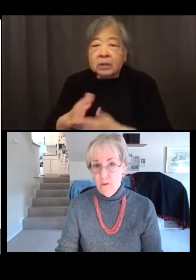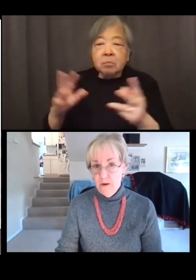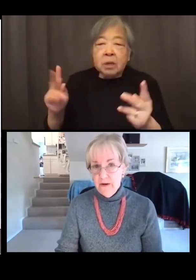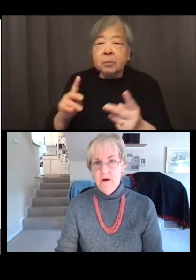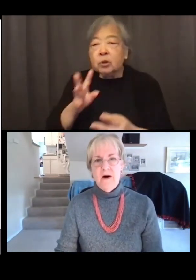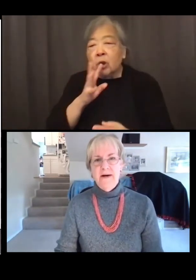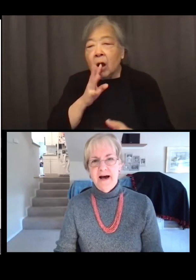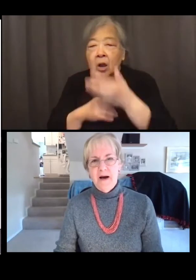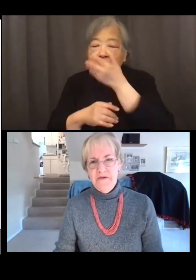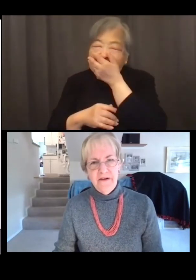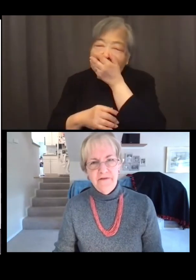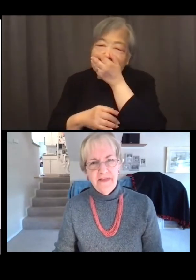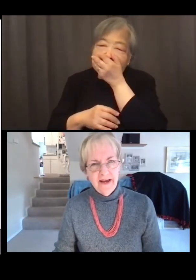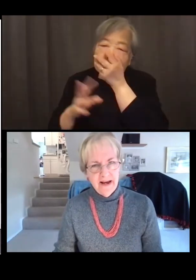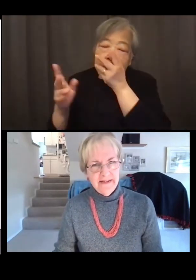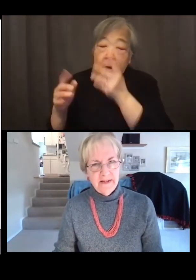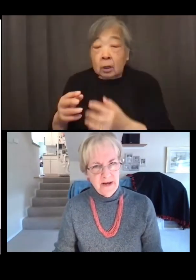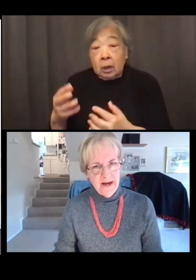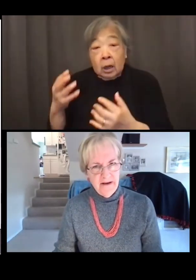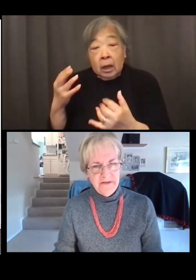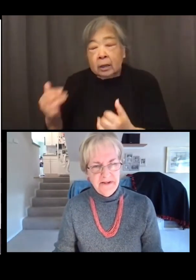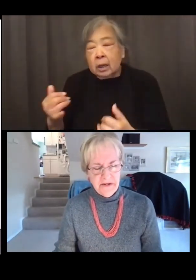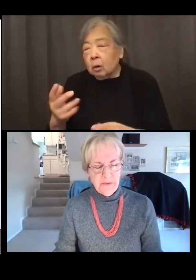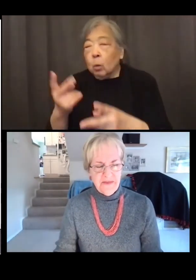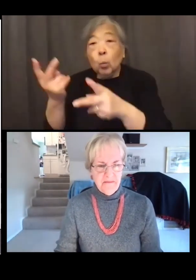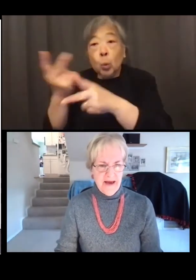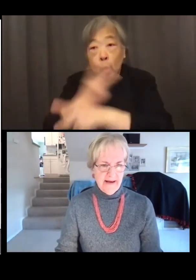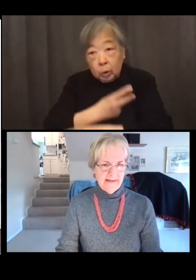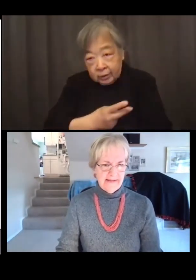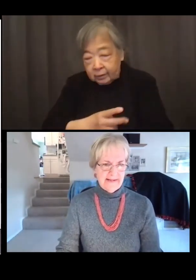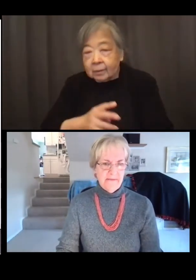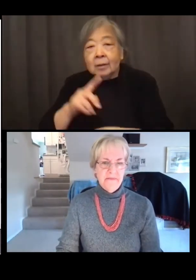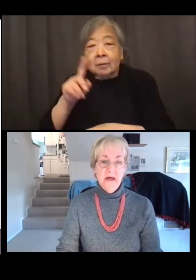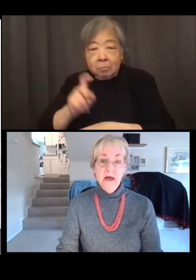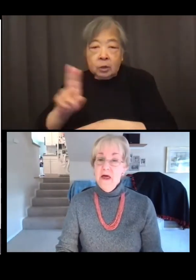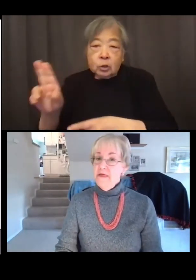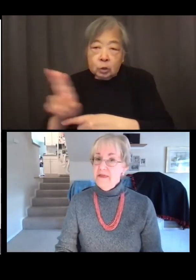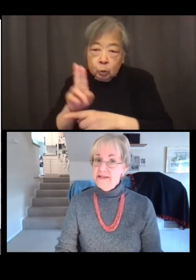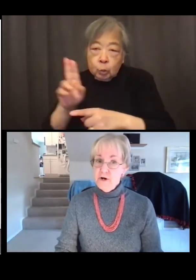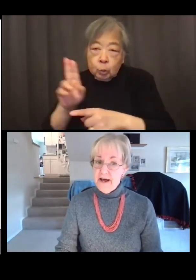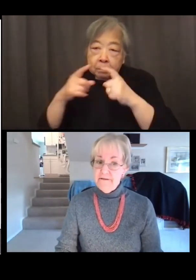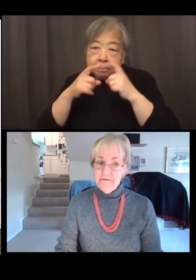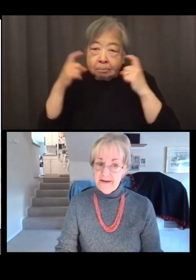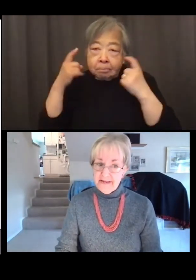now, on top of everything else we have to deal with the masks these are deaf friendly